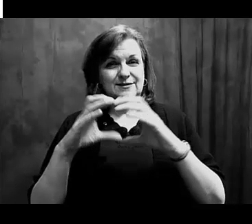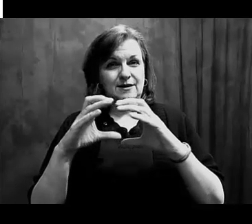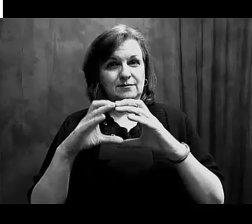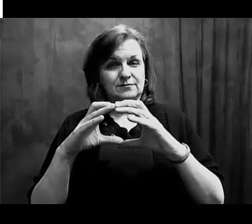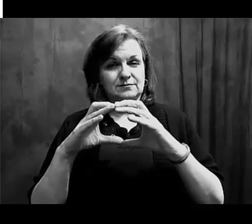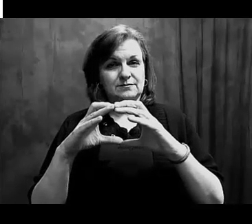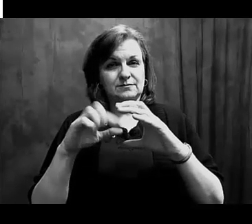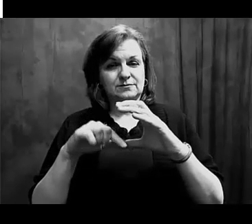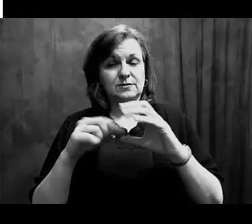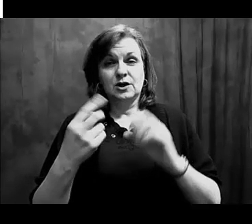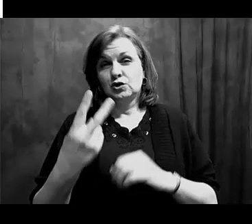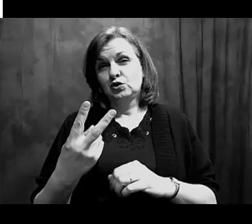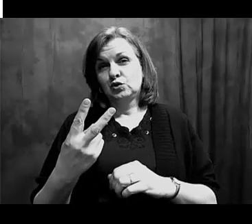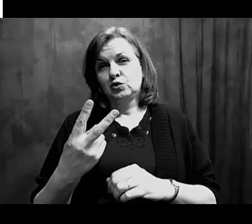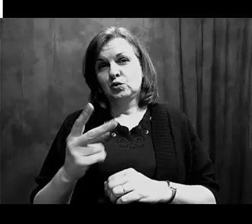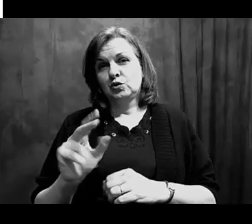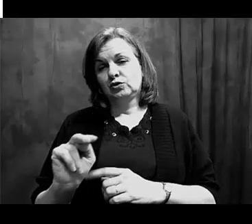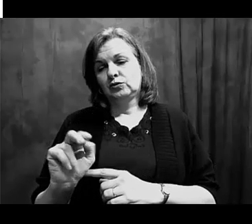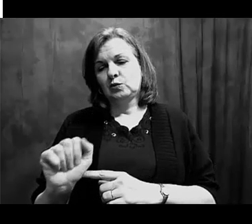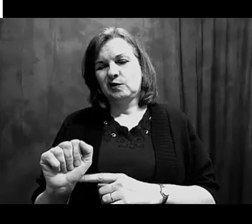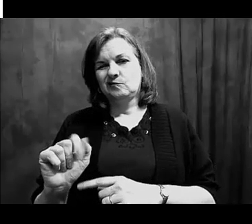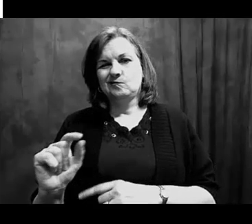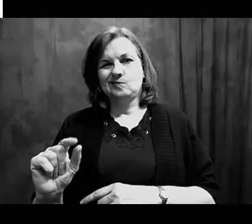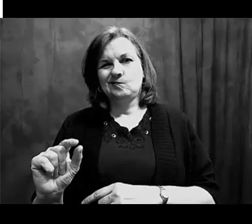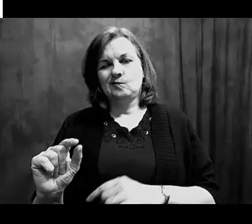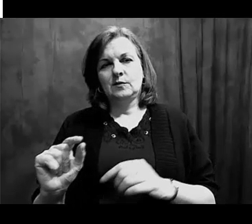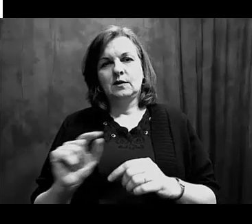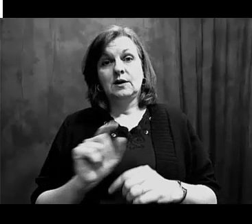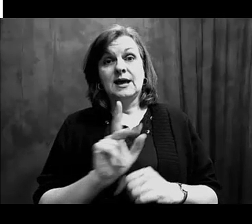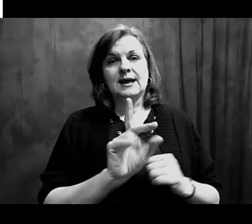we've got 2 sodium and